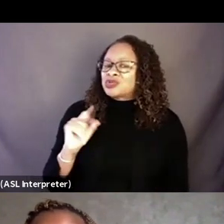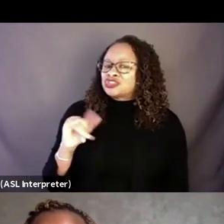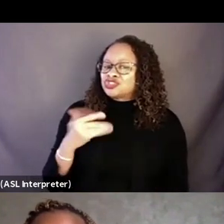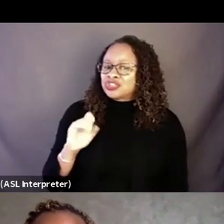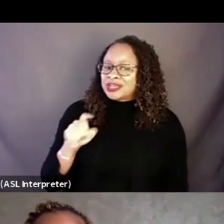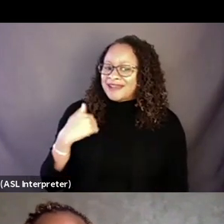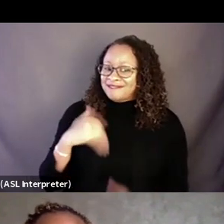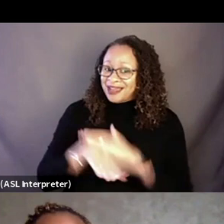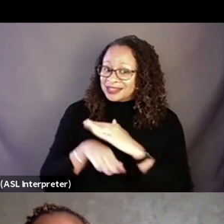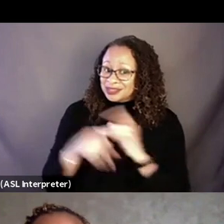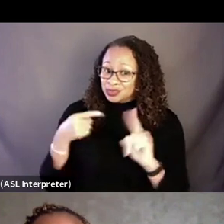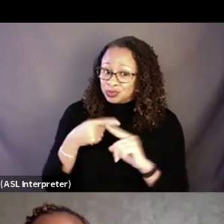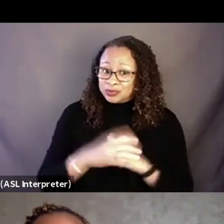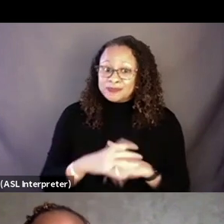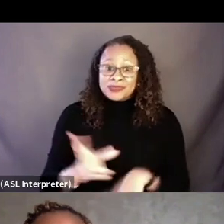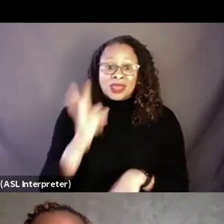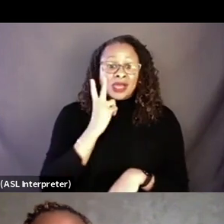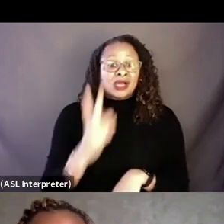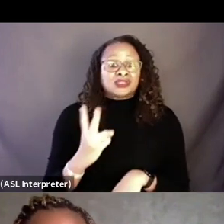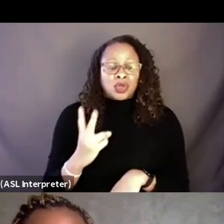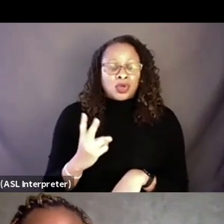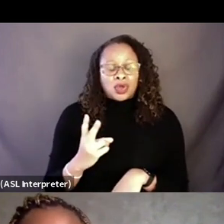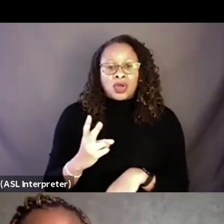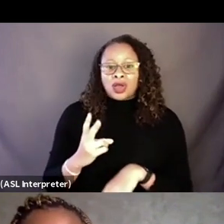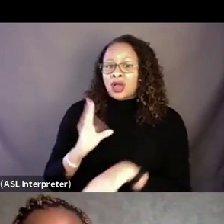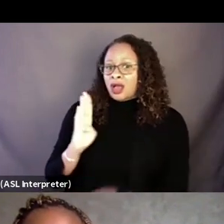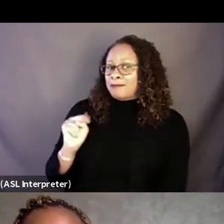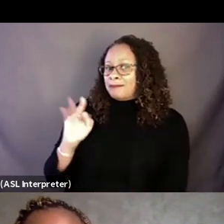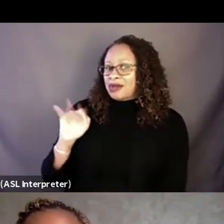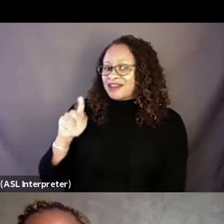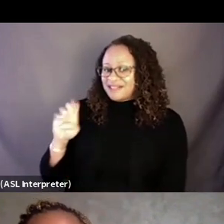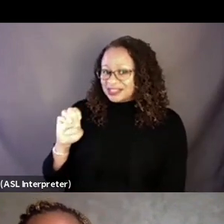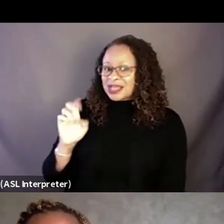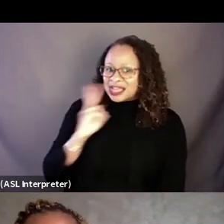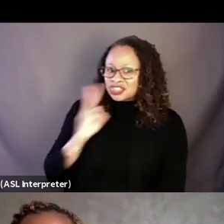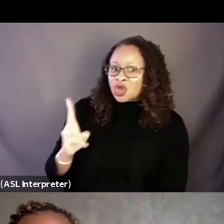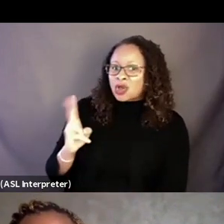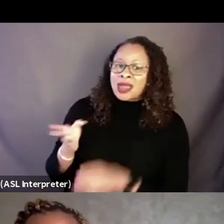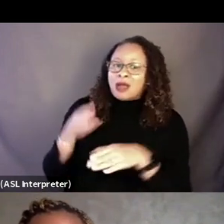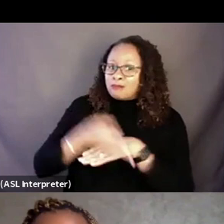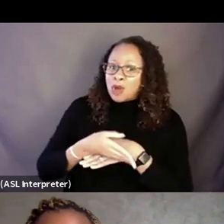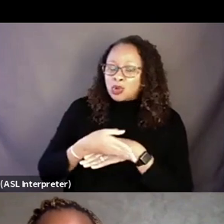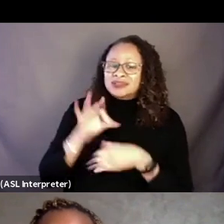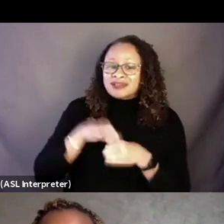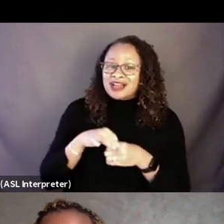I saw like I was able to see who Boniface had been during Picha Mtaani, during post election violence in 2007.